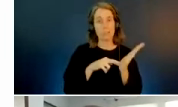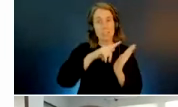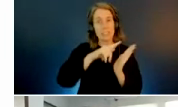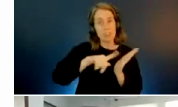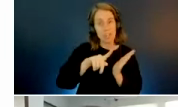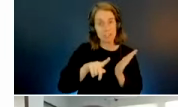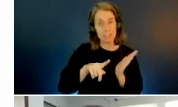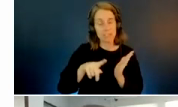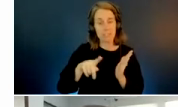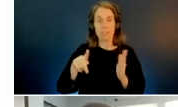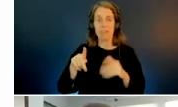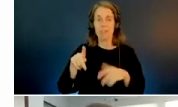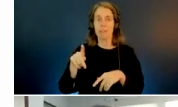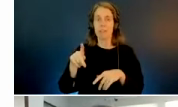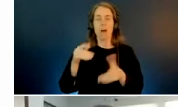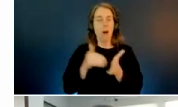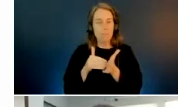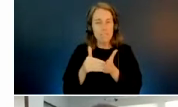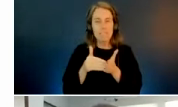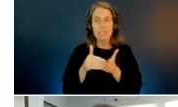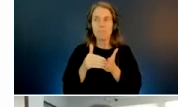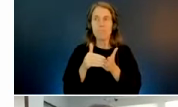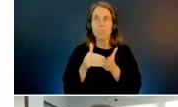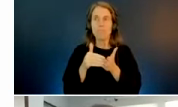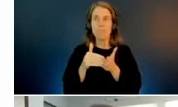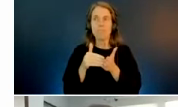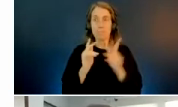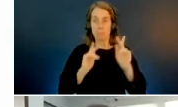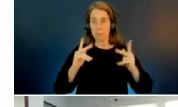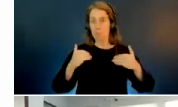polling places precincts where you actually vote is not physically accessible